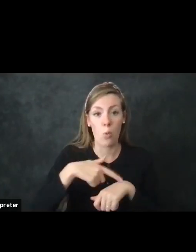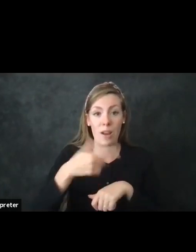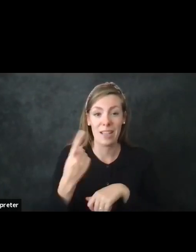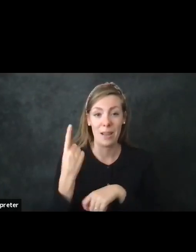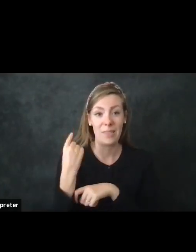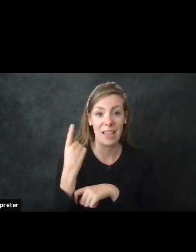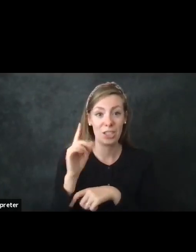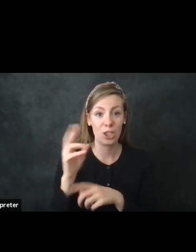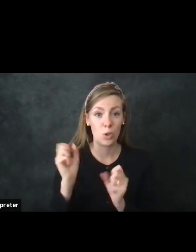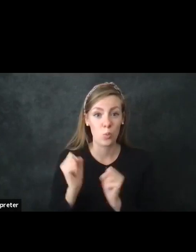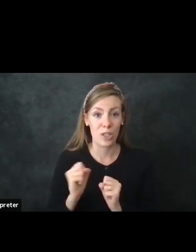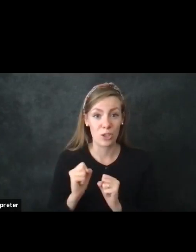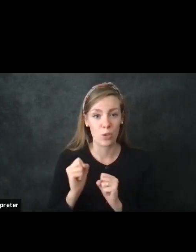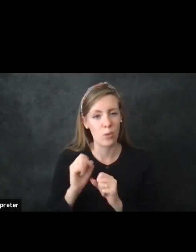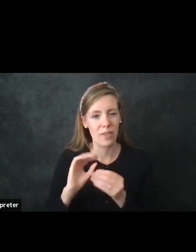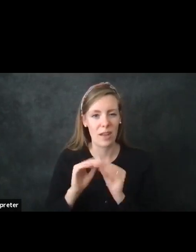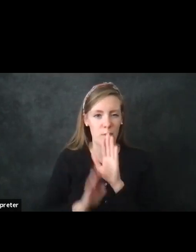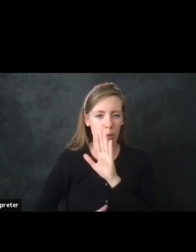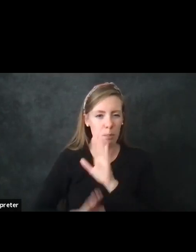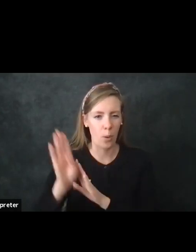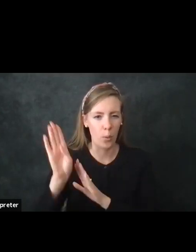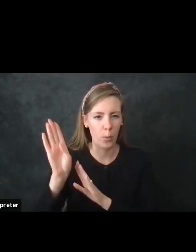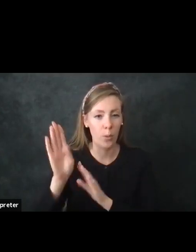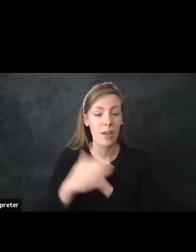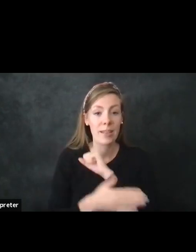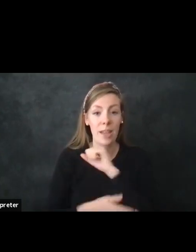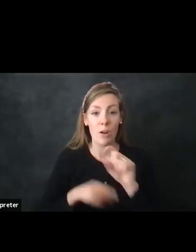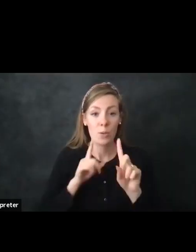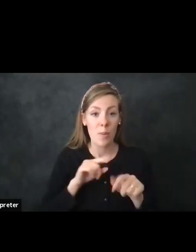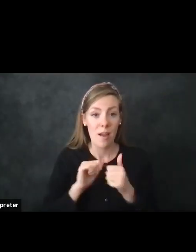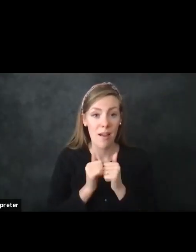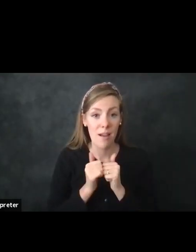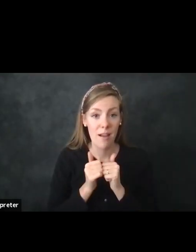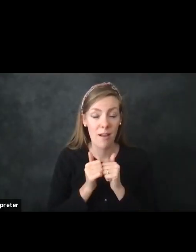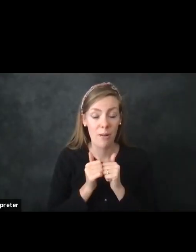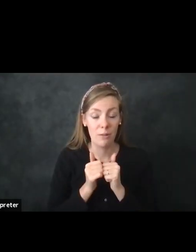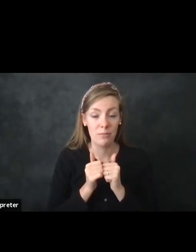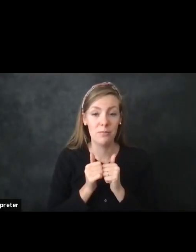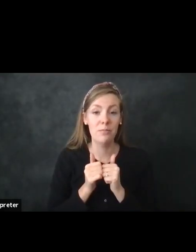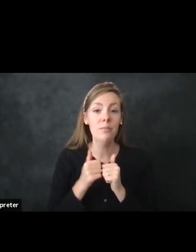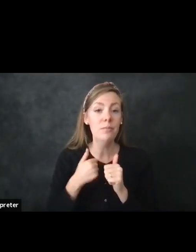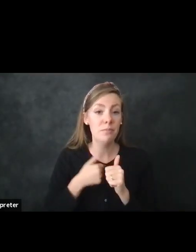The county has responded this to this heightened demand by increasing testing